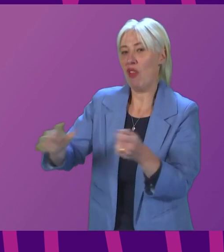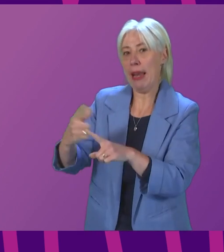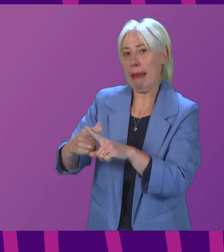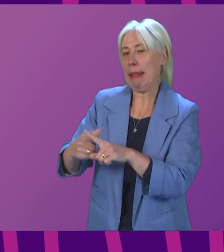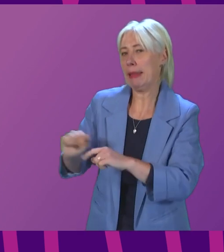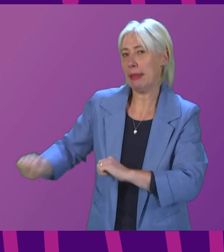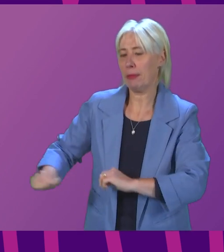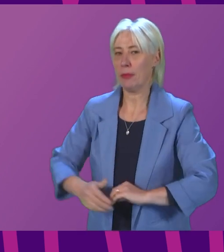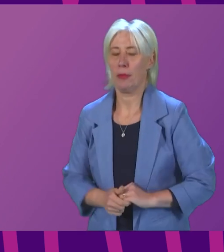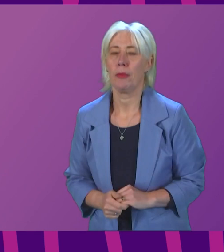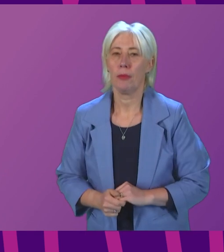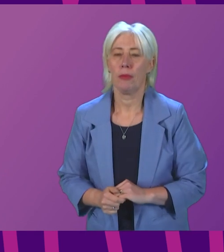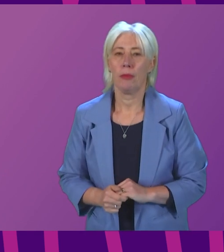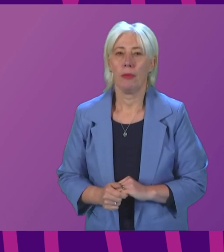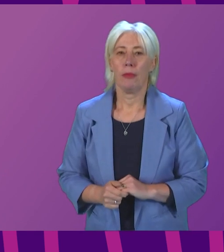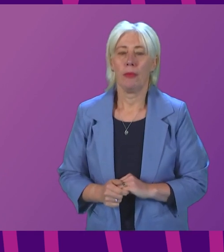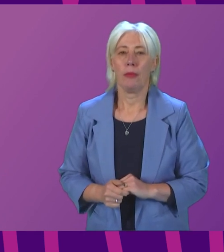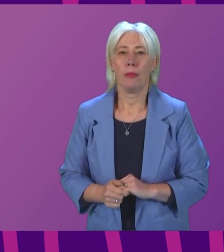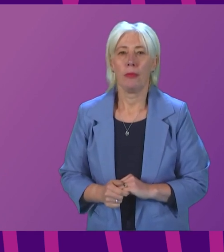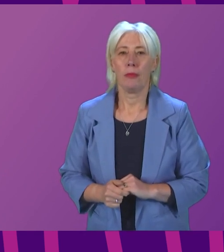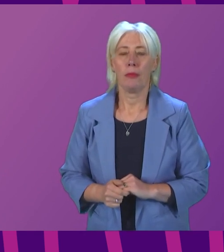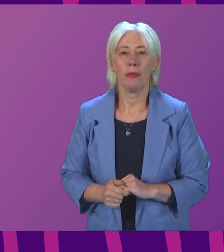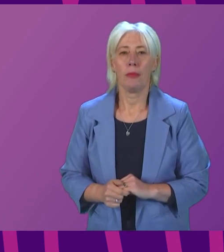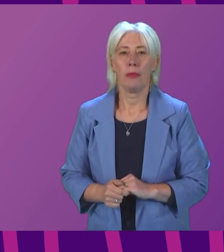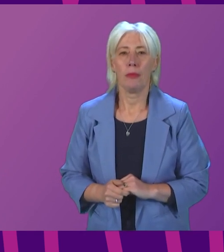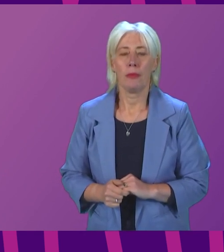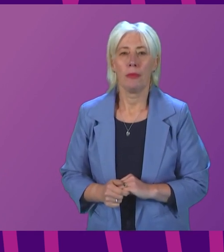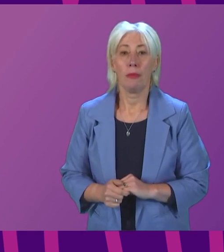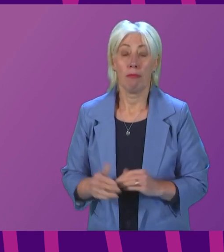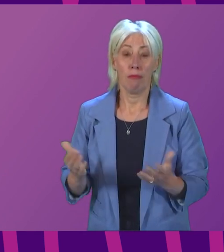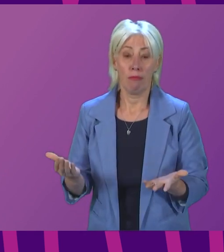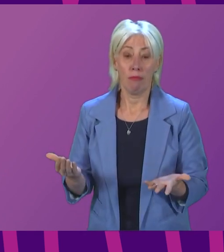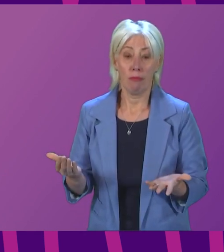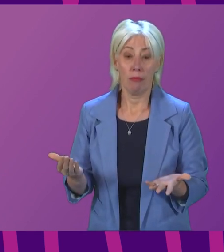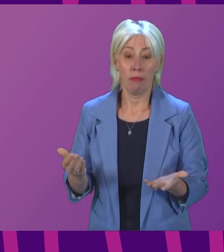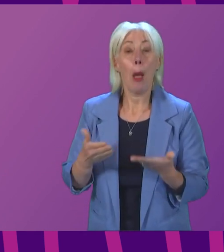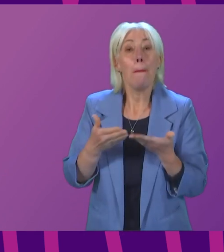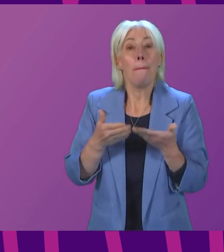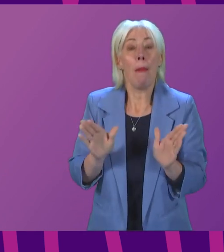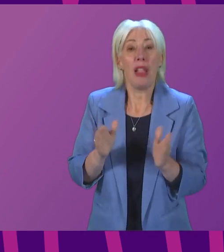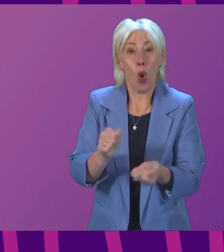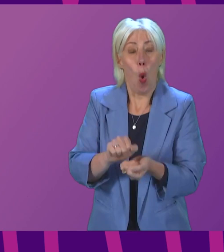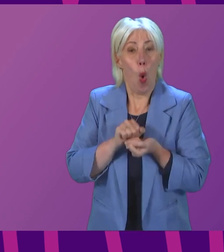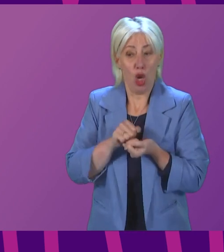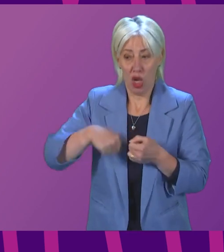The public ownership of ScotRail is very welcome,